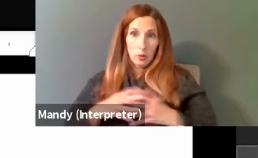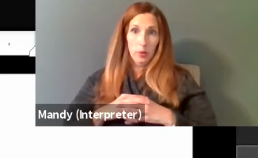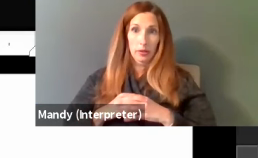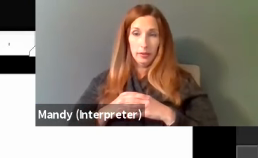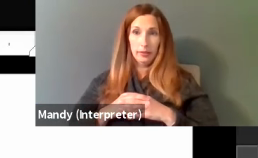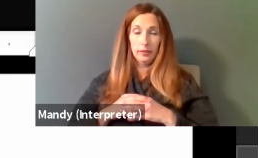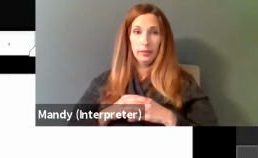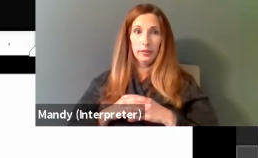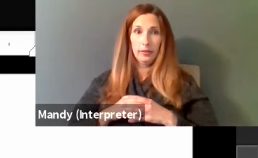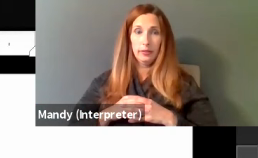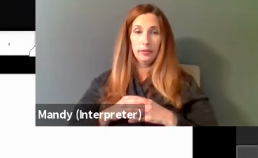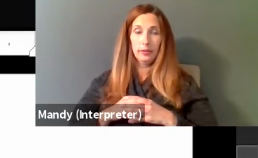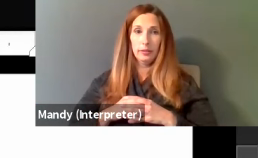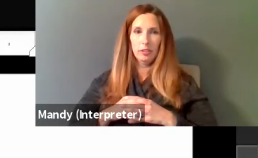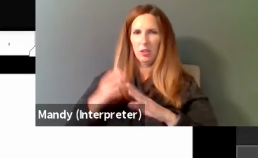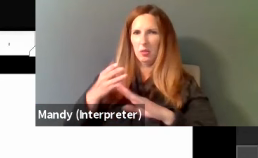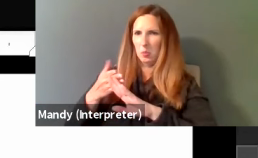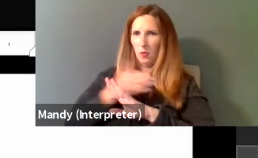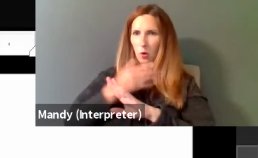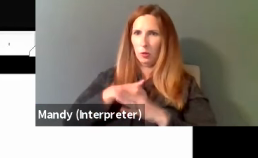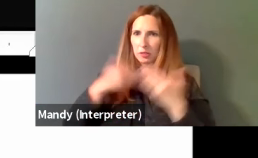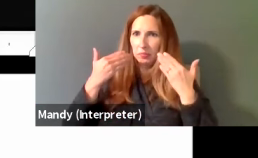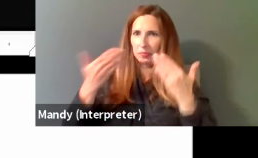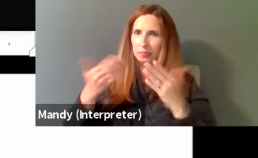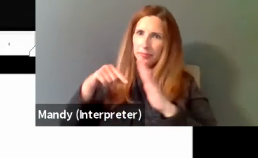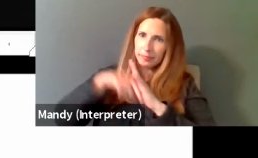I would like to know in the chat if you can just say,